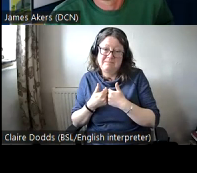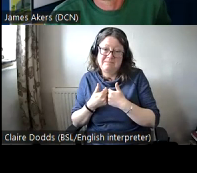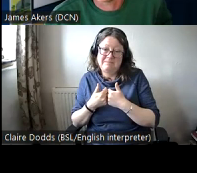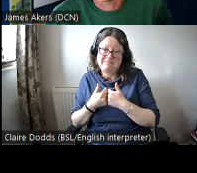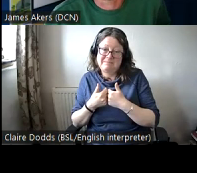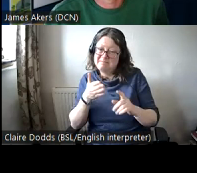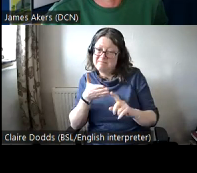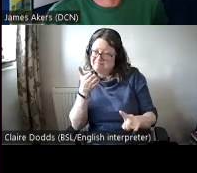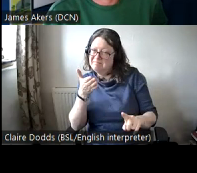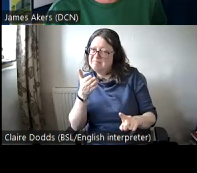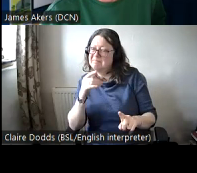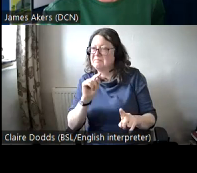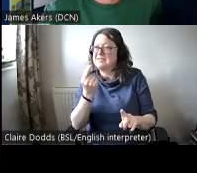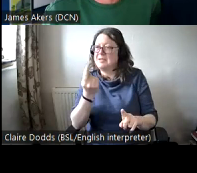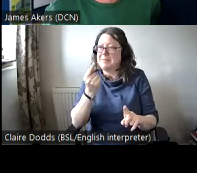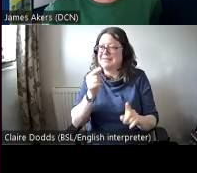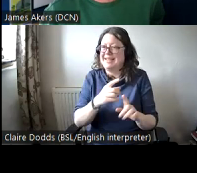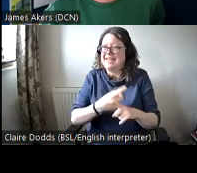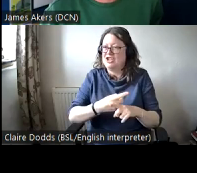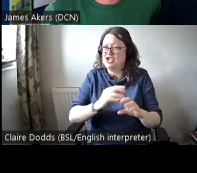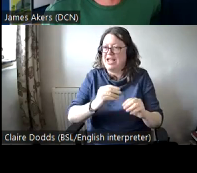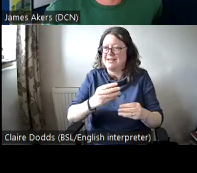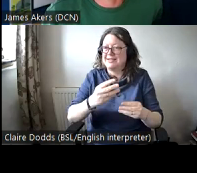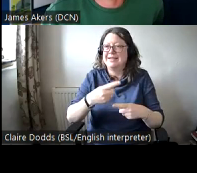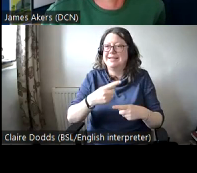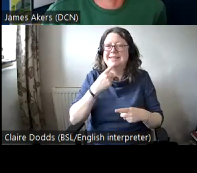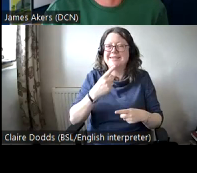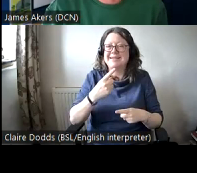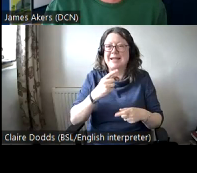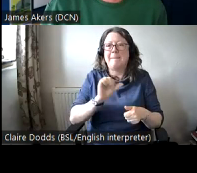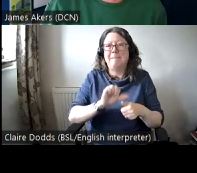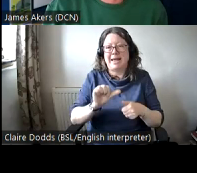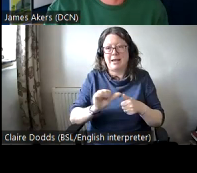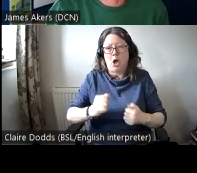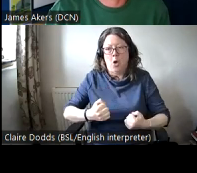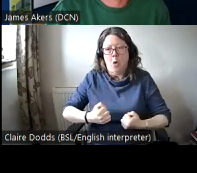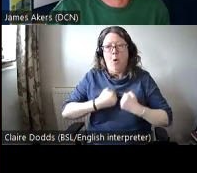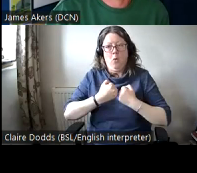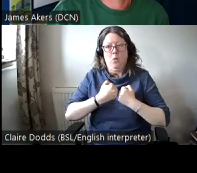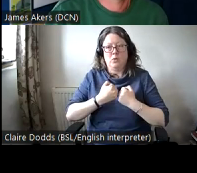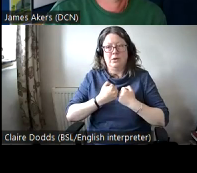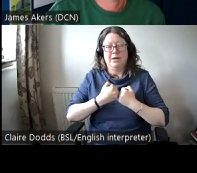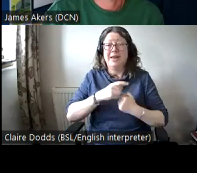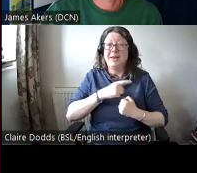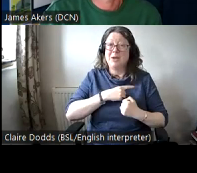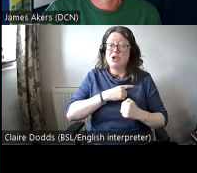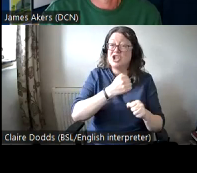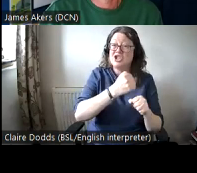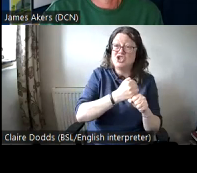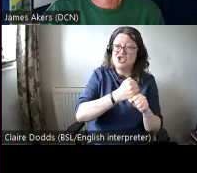Karina says that marketing@yourorganization is better because Gmail is an unprotected account.